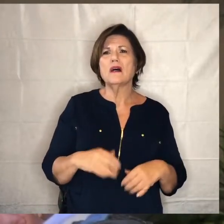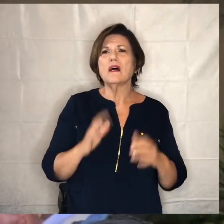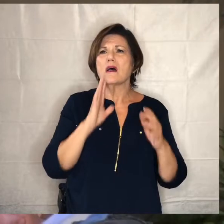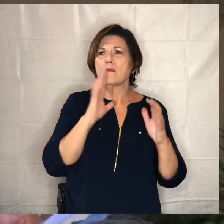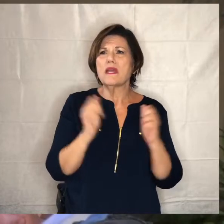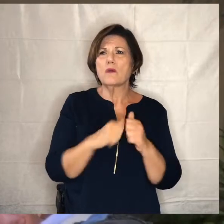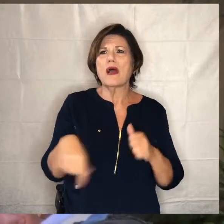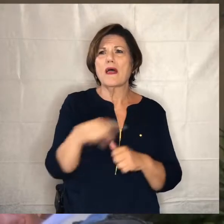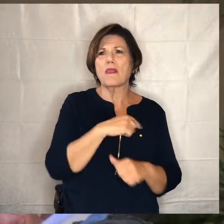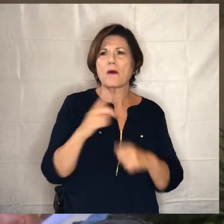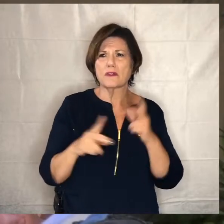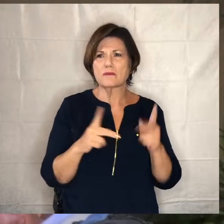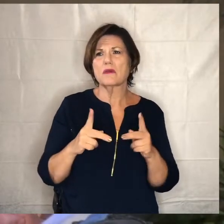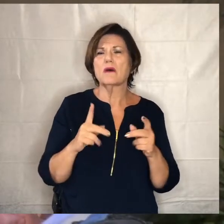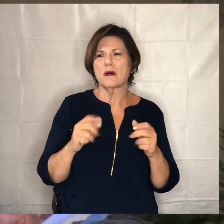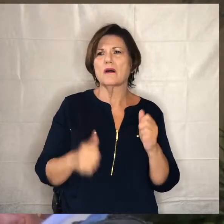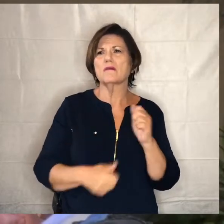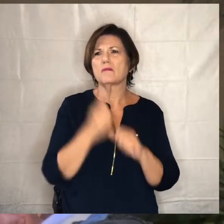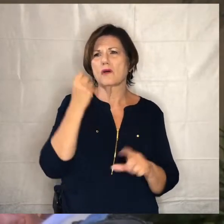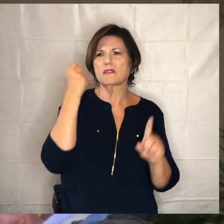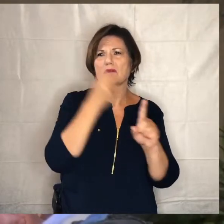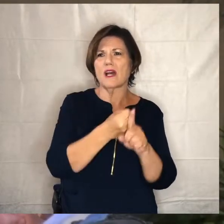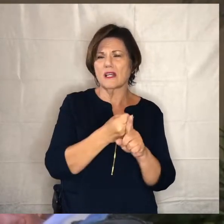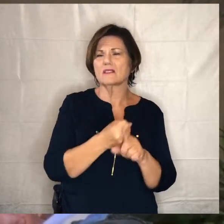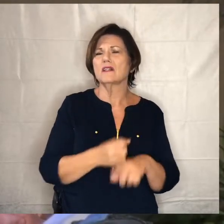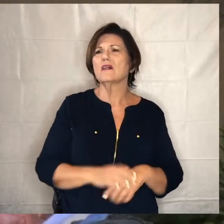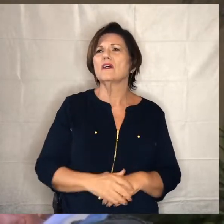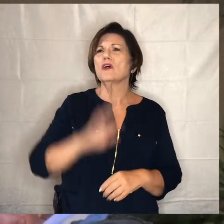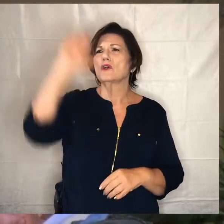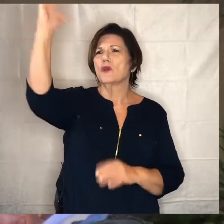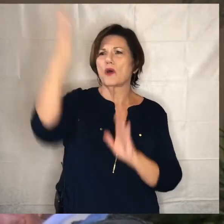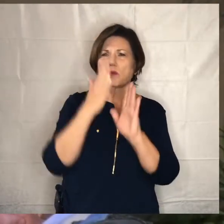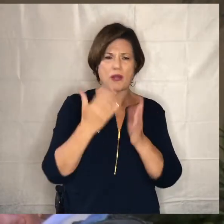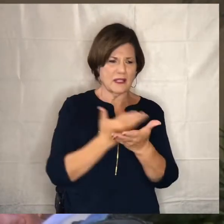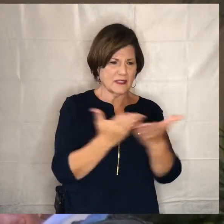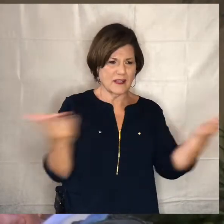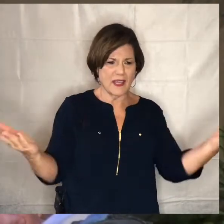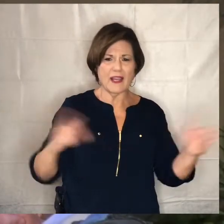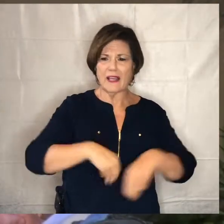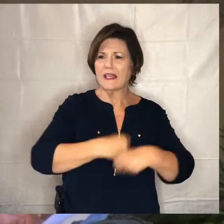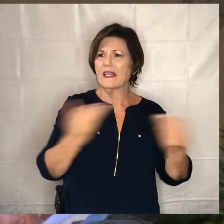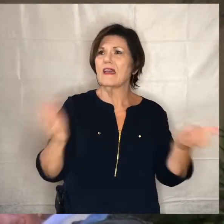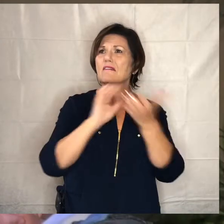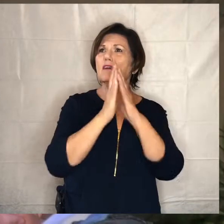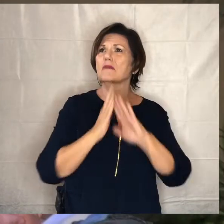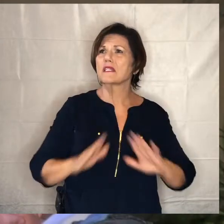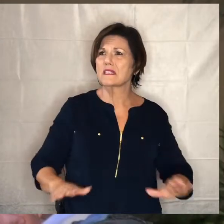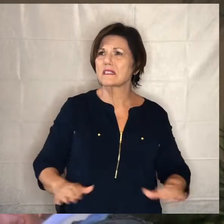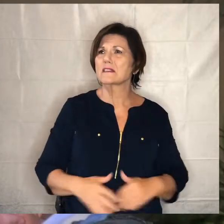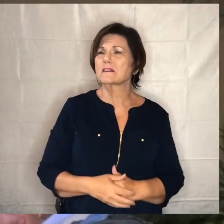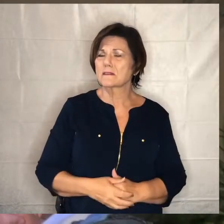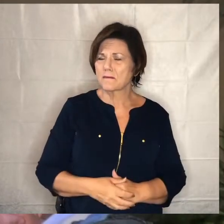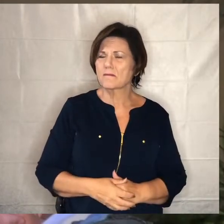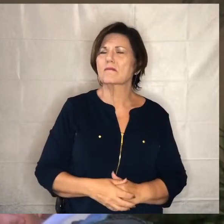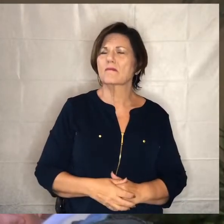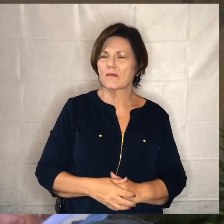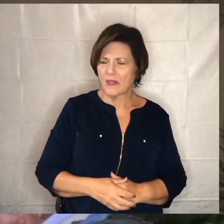may your presence be in their life and may it be a sense of peace for them